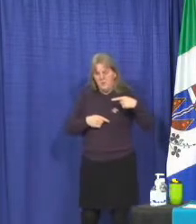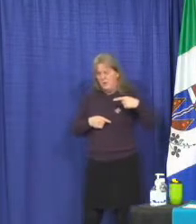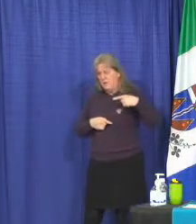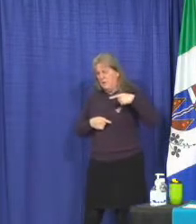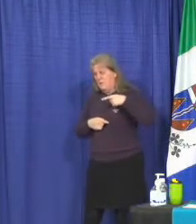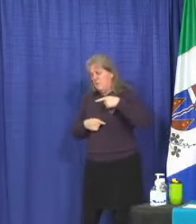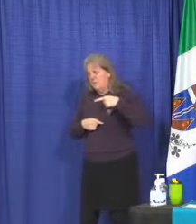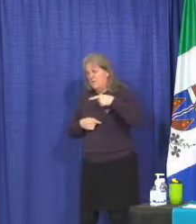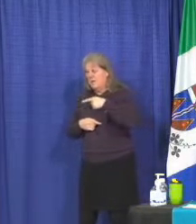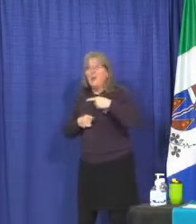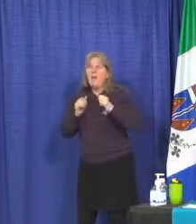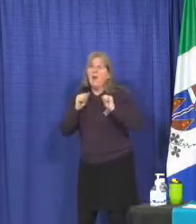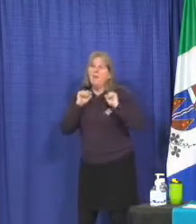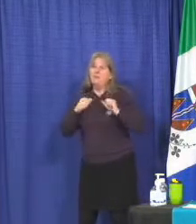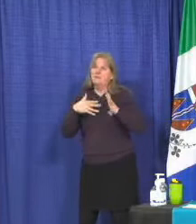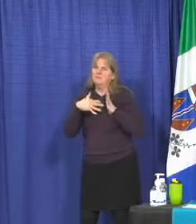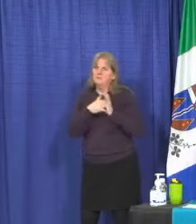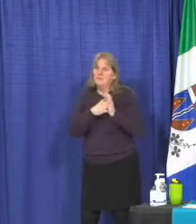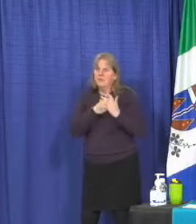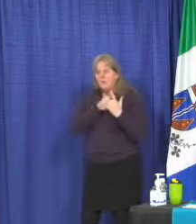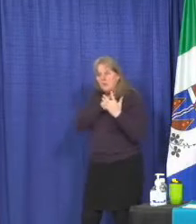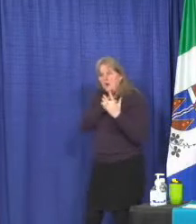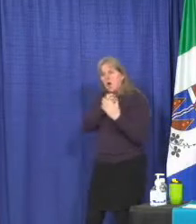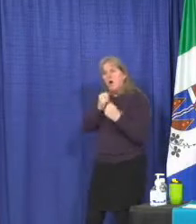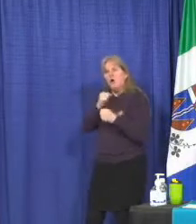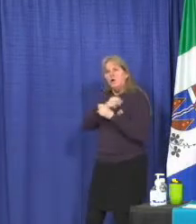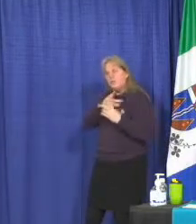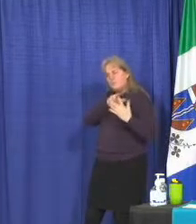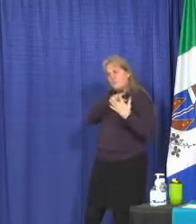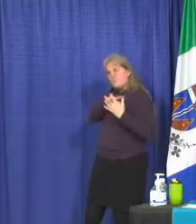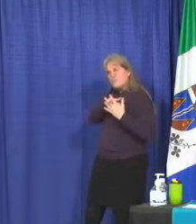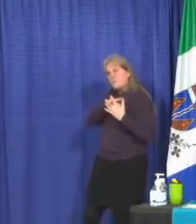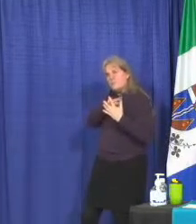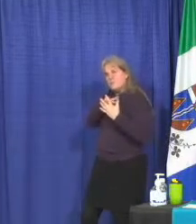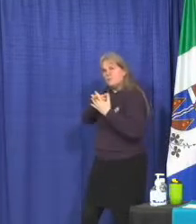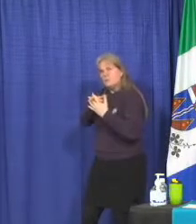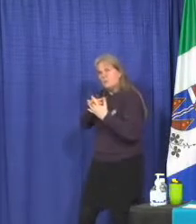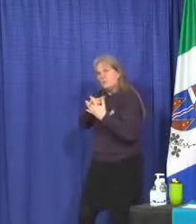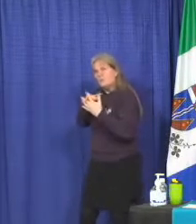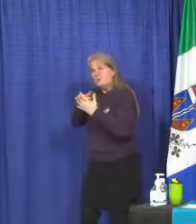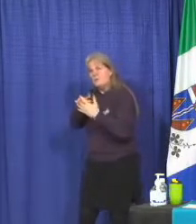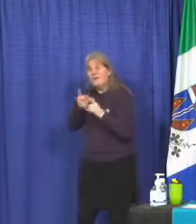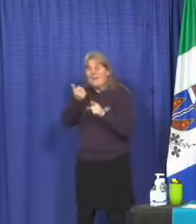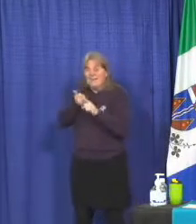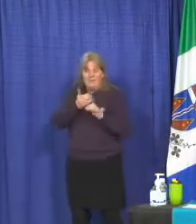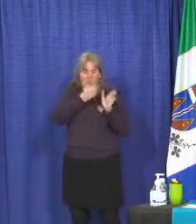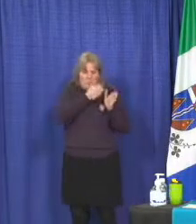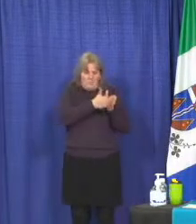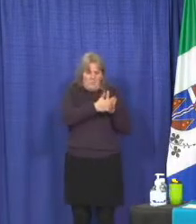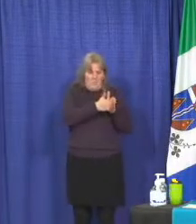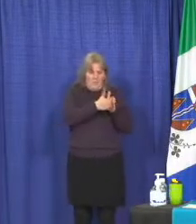represents a weakness in any individual part because every